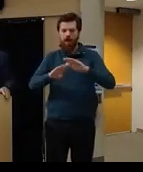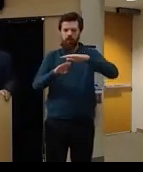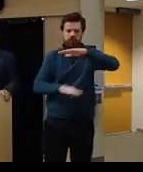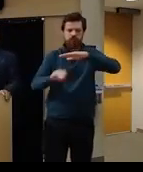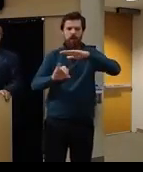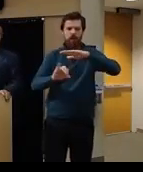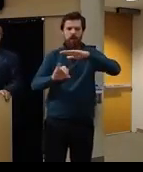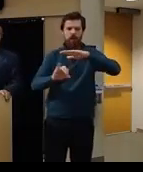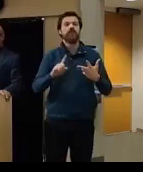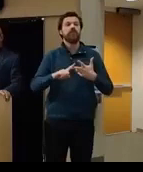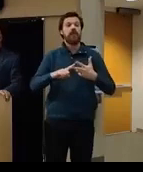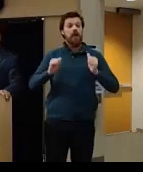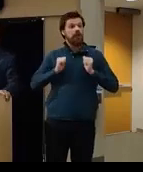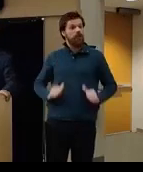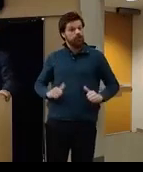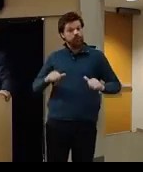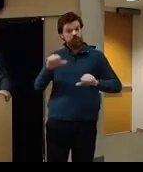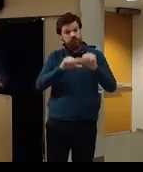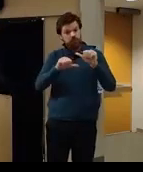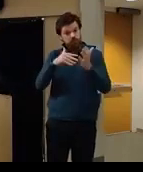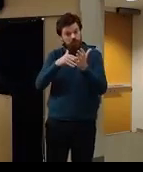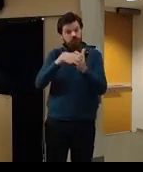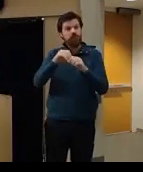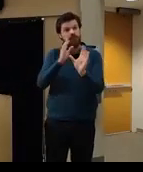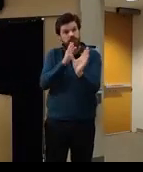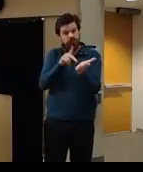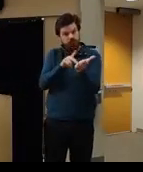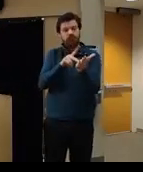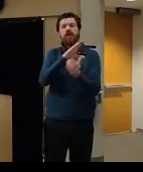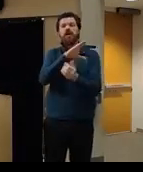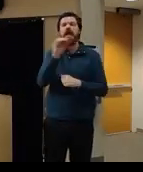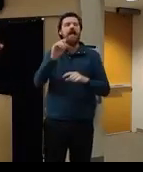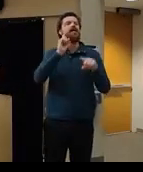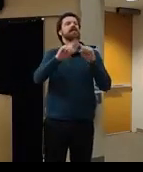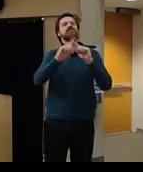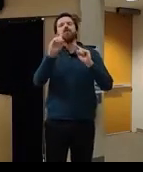there was anatomical studies in Psychiatry and classification diagnosis we had nosologies come